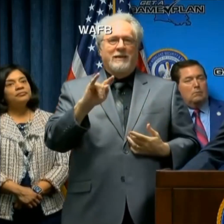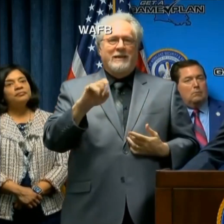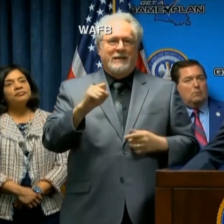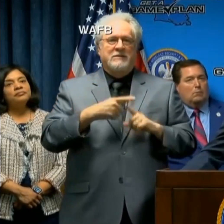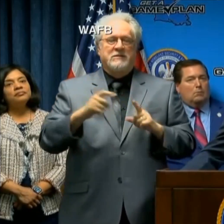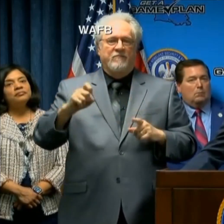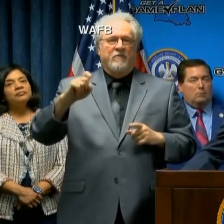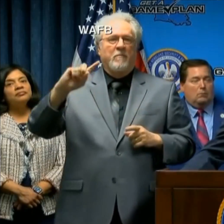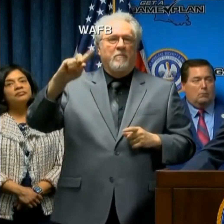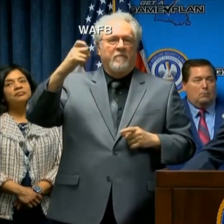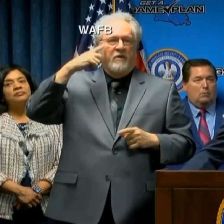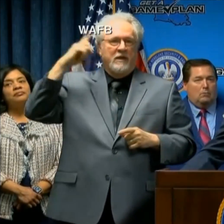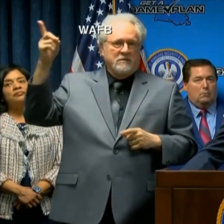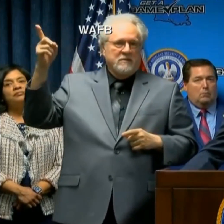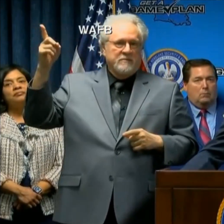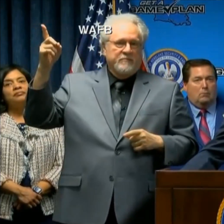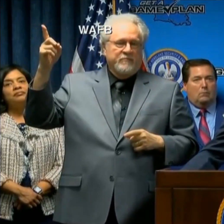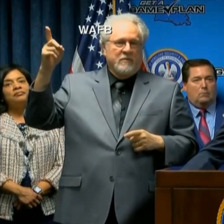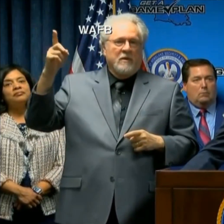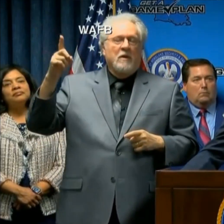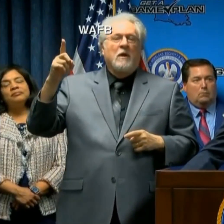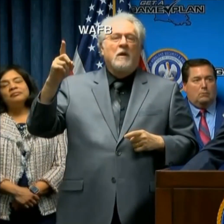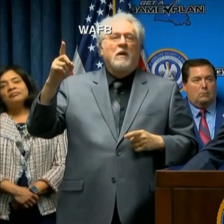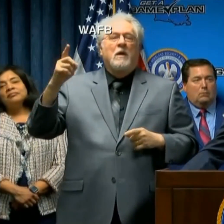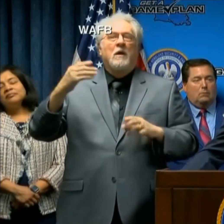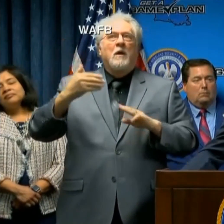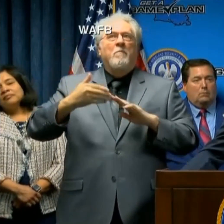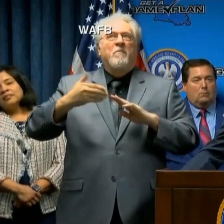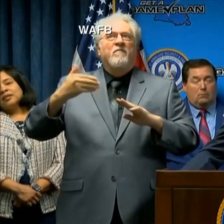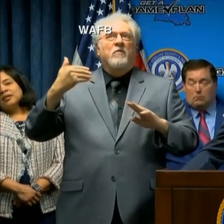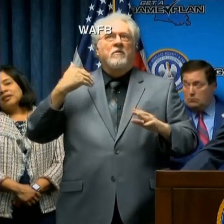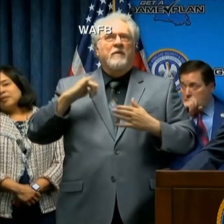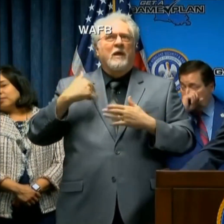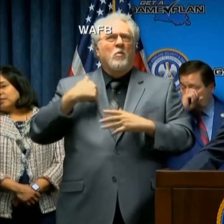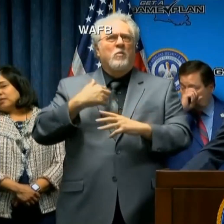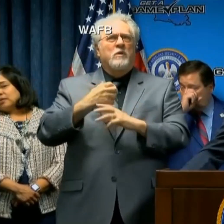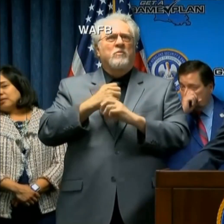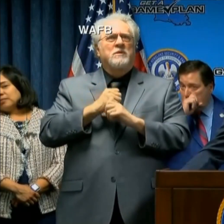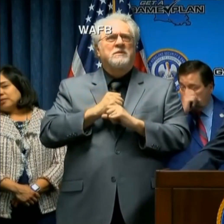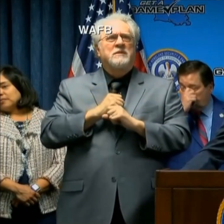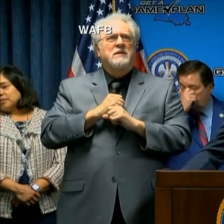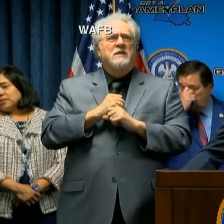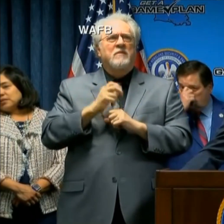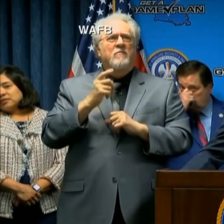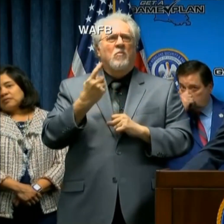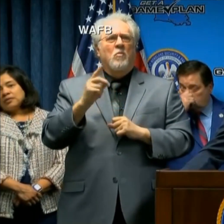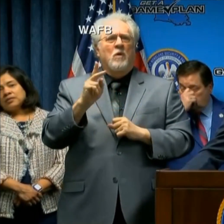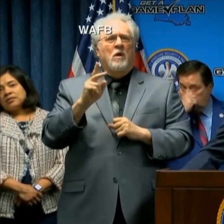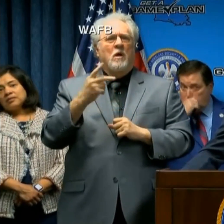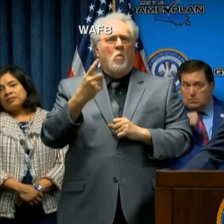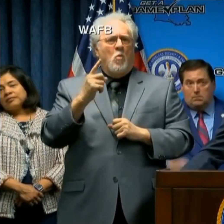federal partners before that we had received a kit for that had a thousand